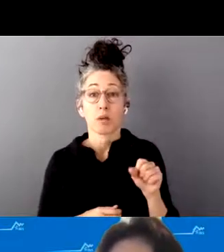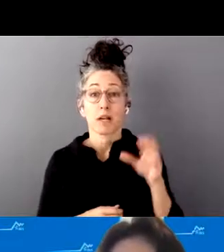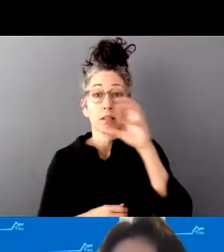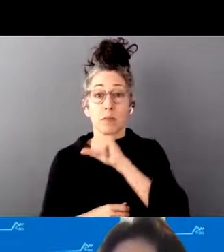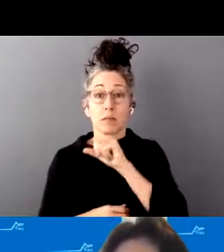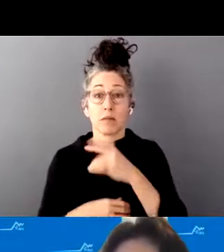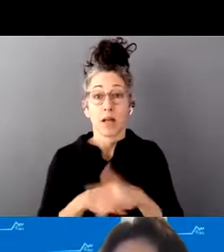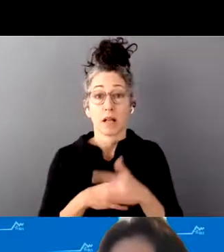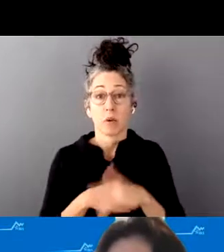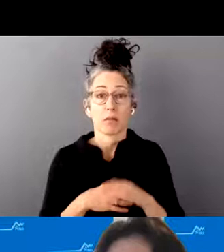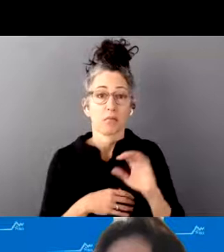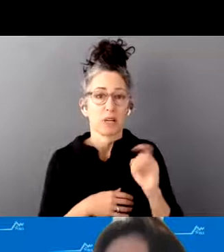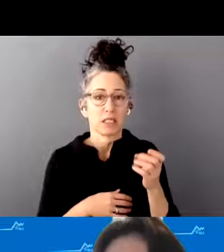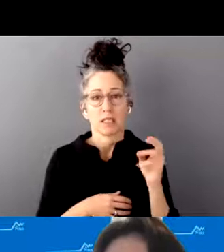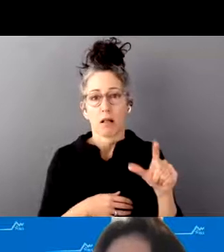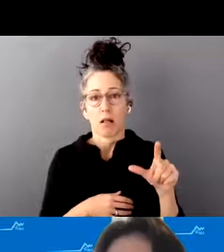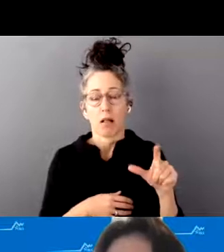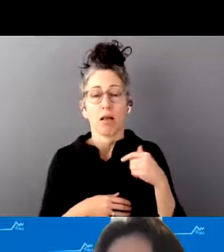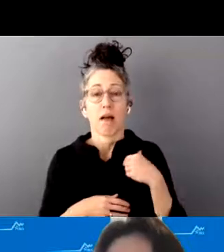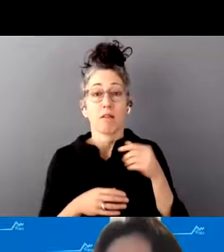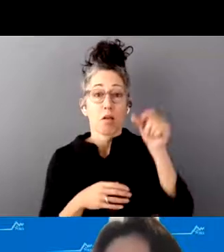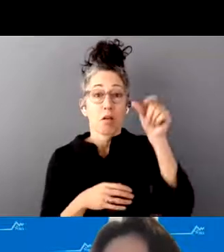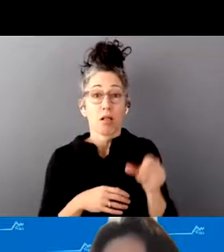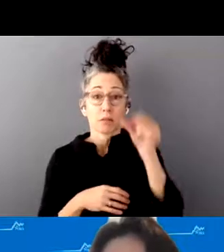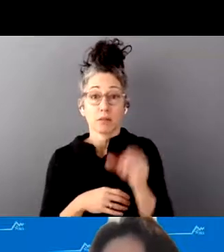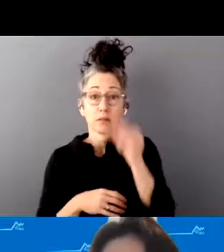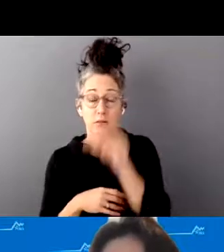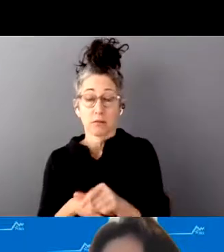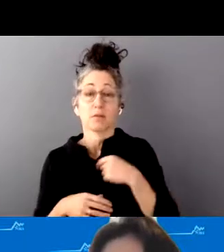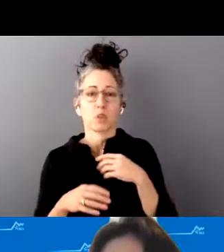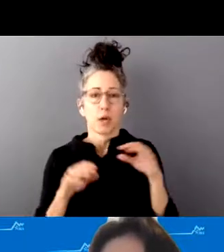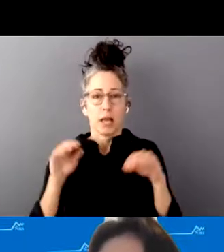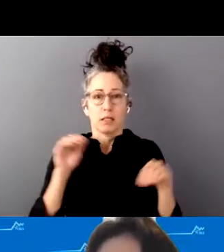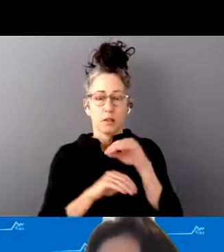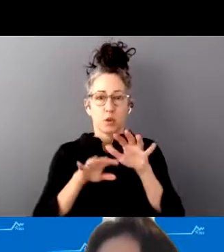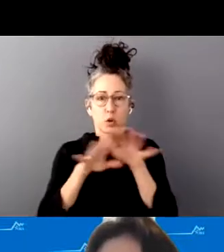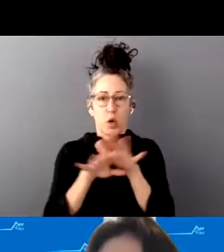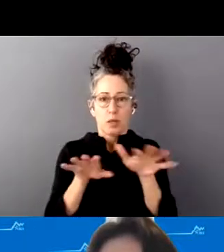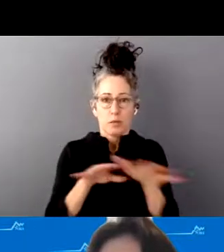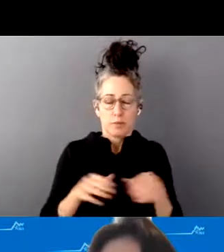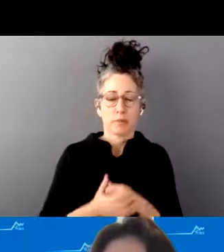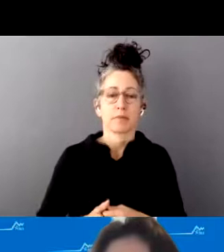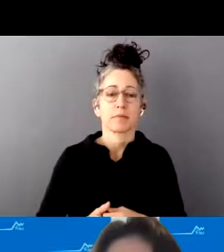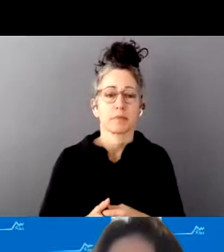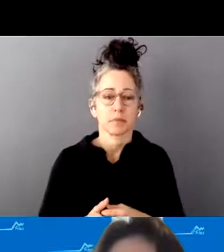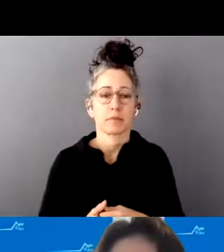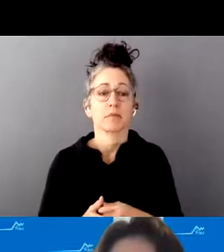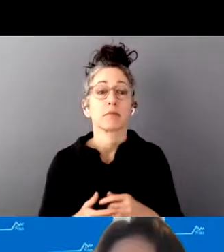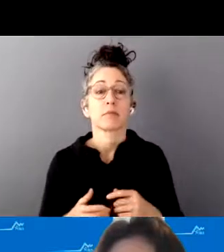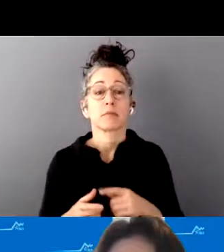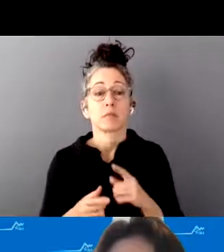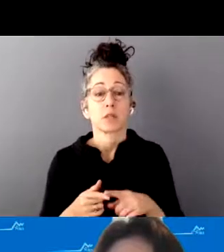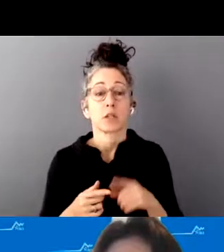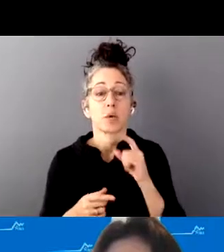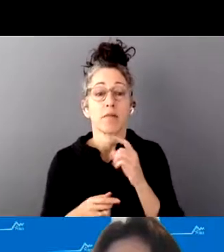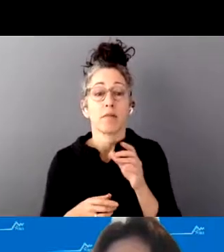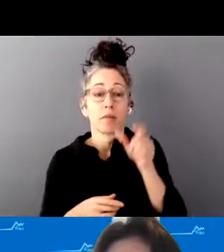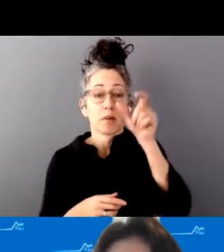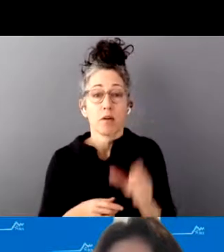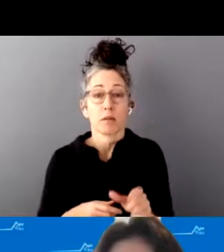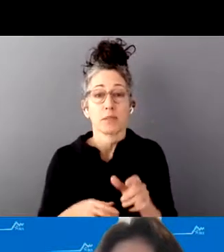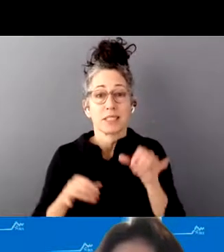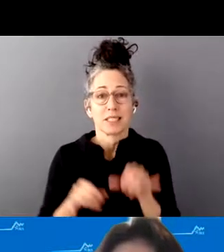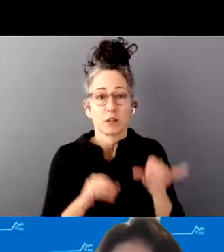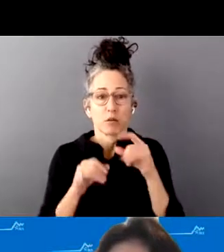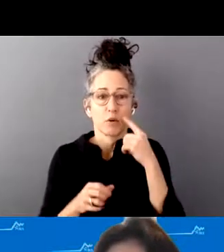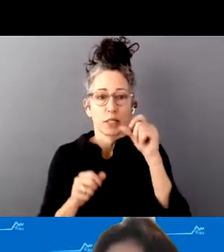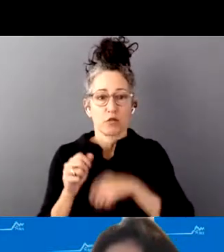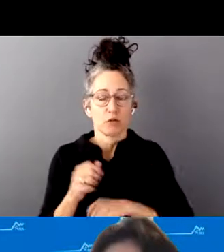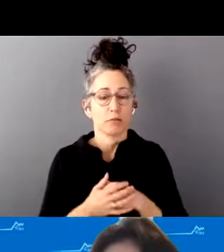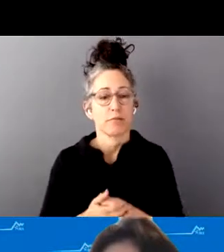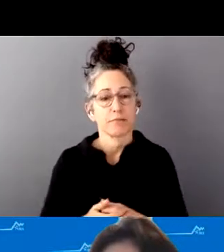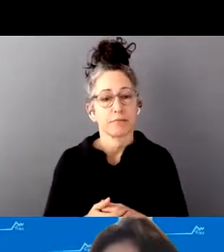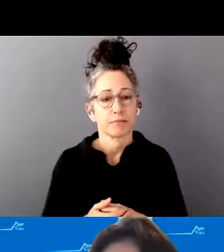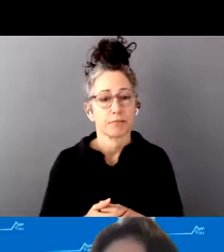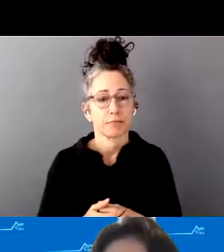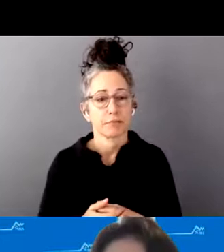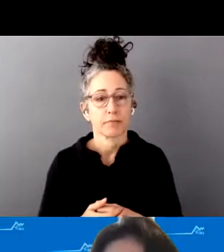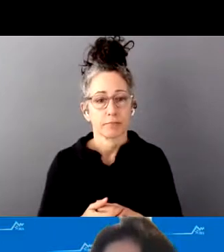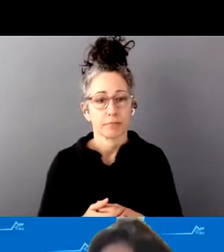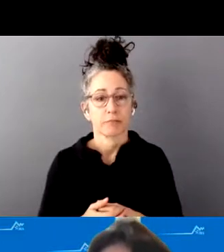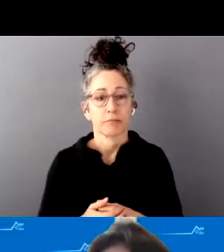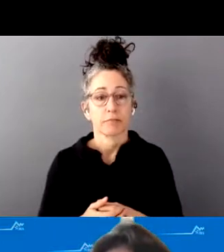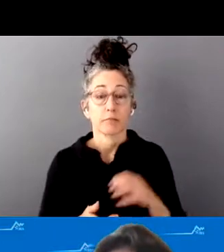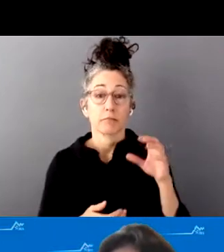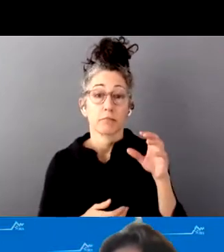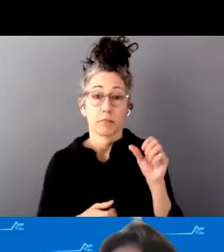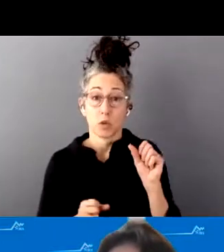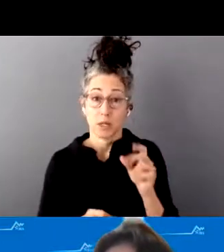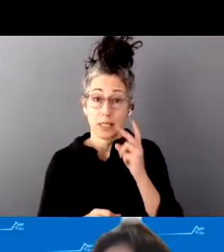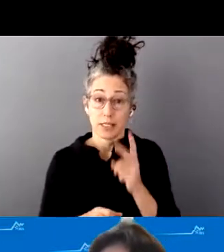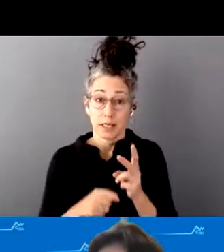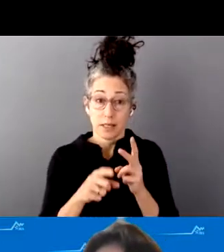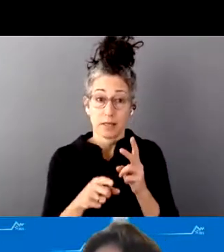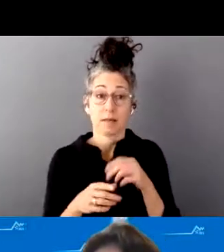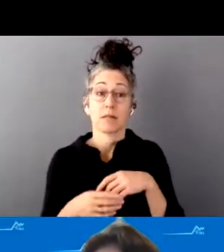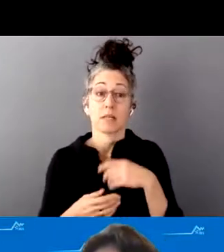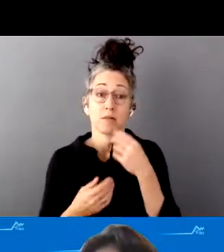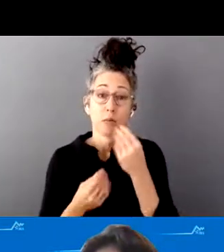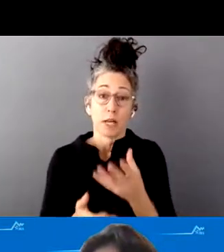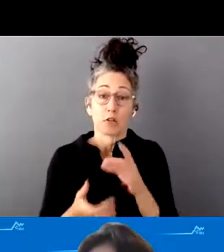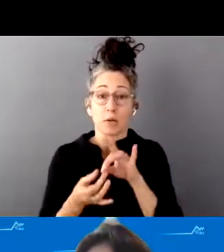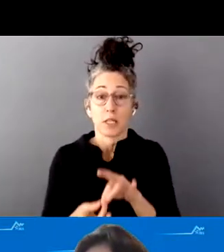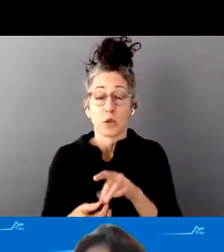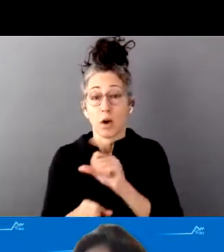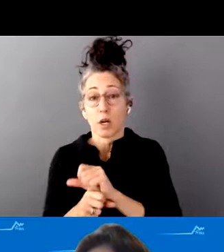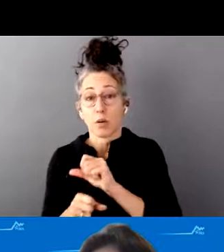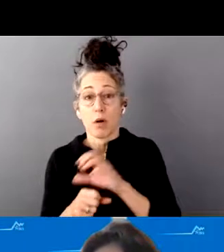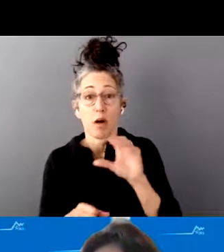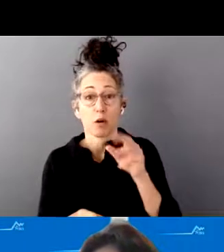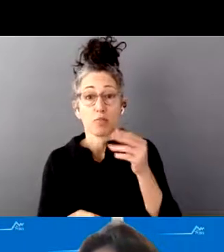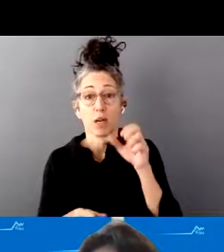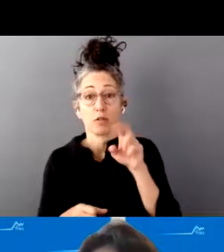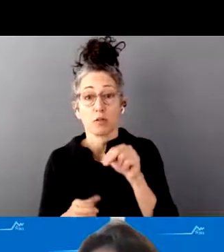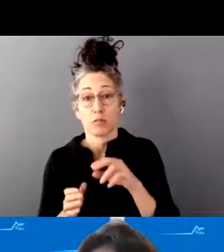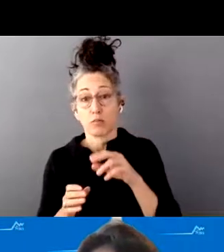sortable columns and labels indicating the estimate, as well as a column with the standard error for each estimate. On the ORS website, you can also find materials, such as occupation profiles, which highlight key estimates by occupation, fact sheets which